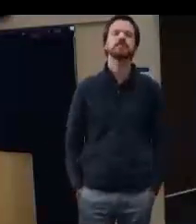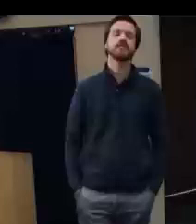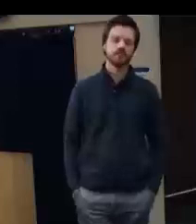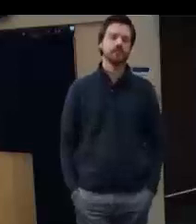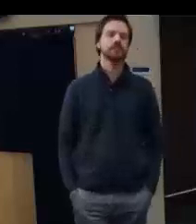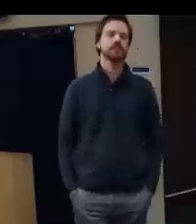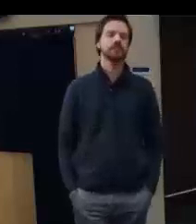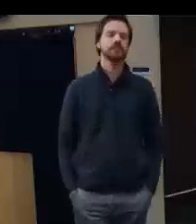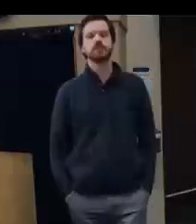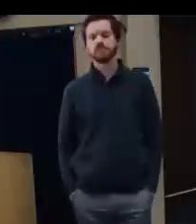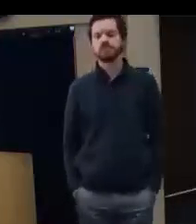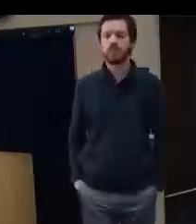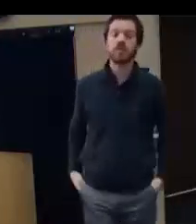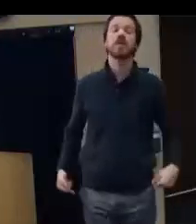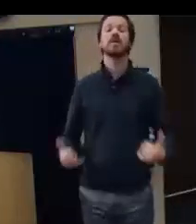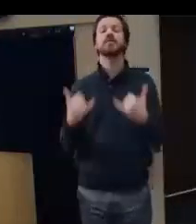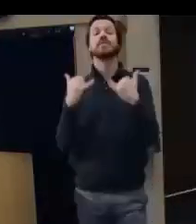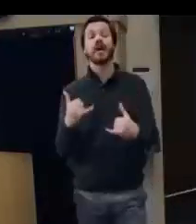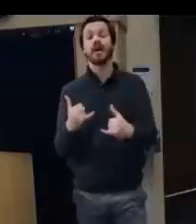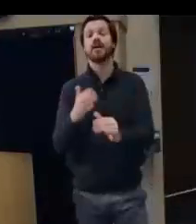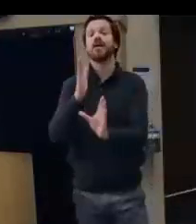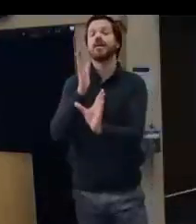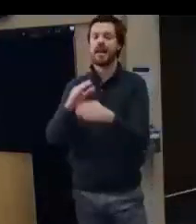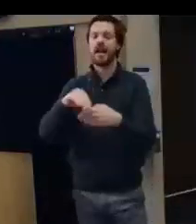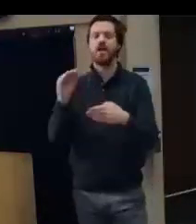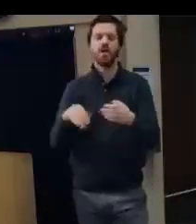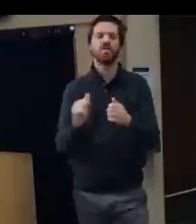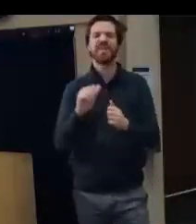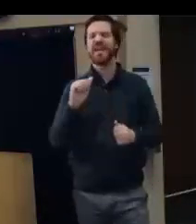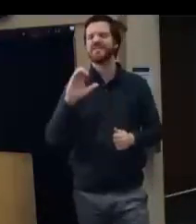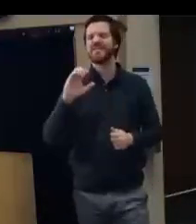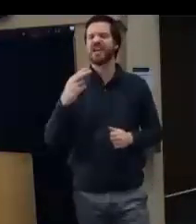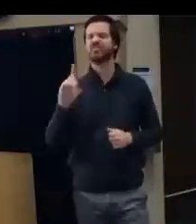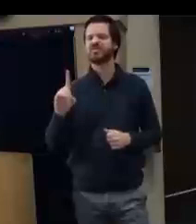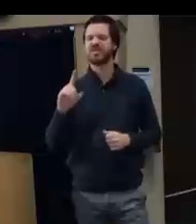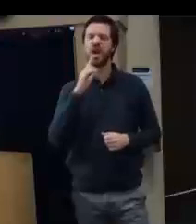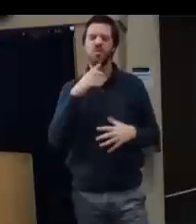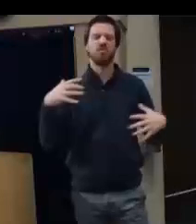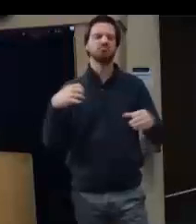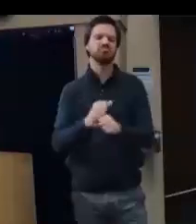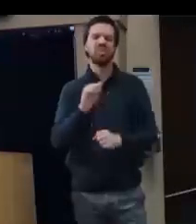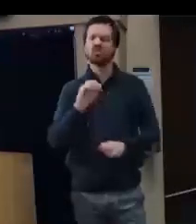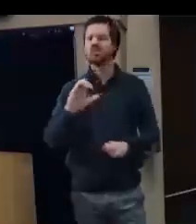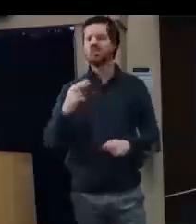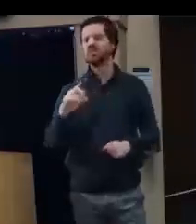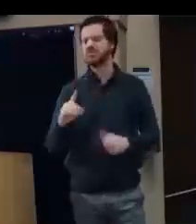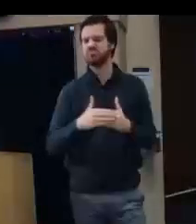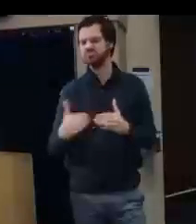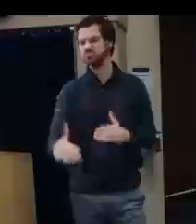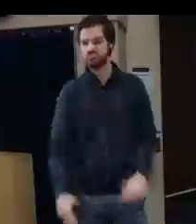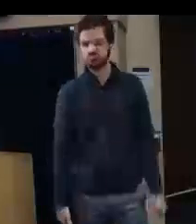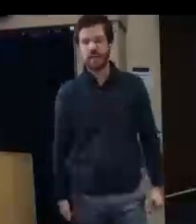now talk about psychological outcomes in ACD and I'll use that acronym ACD this is not new